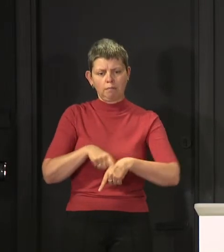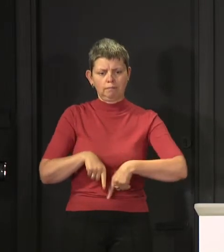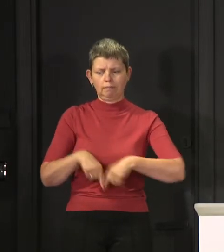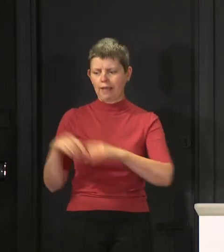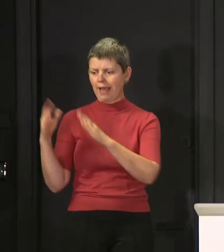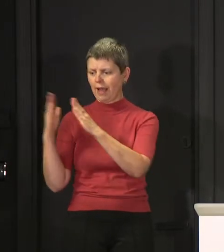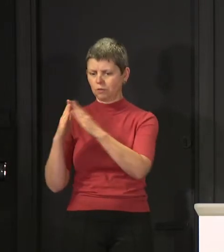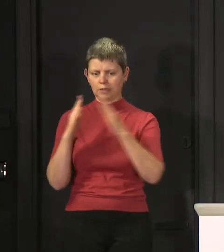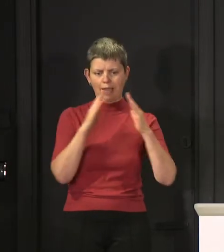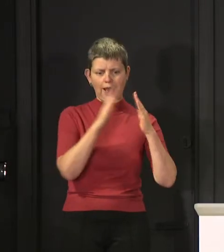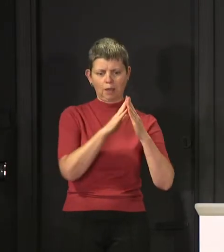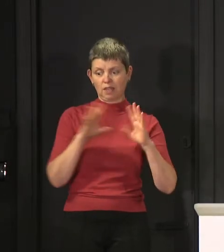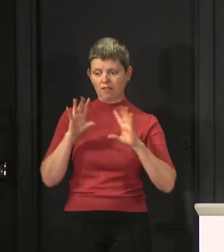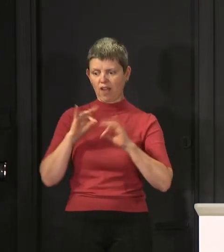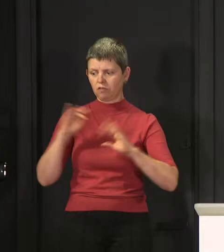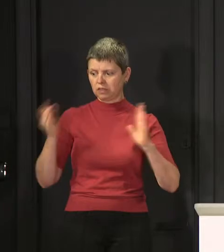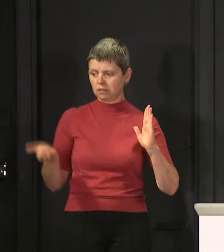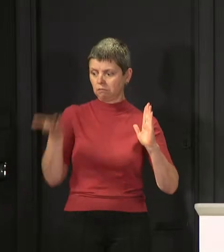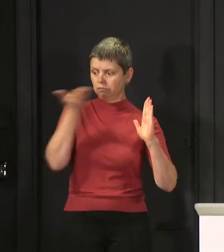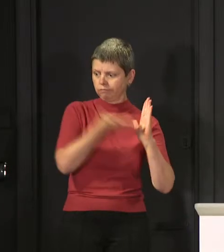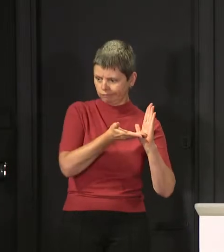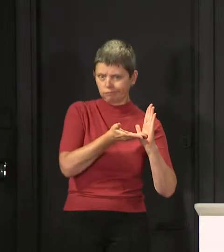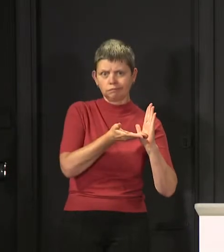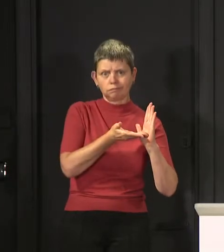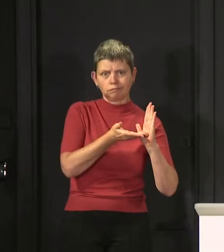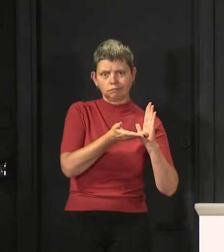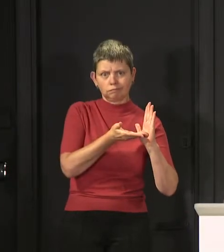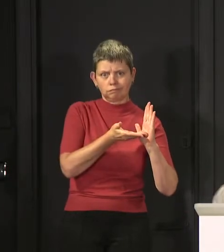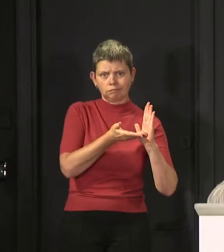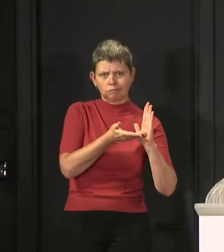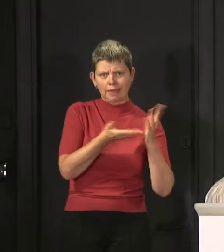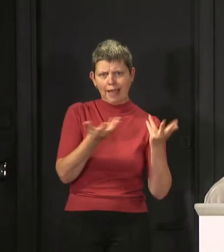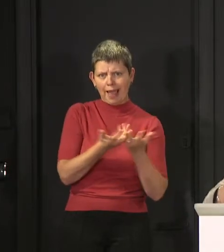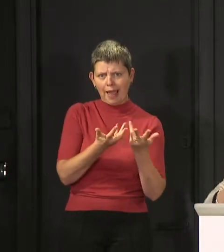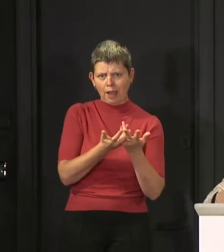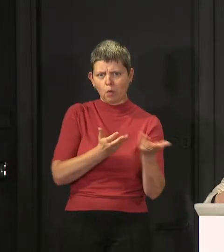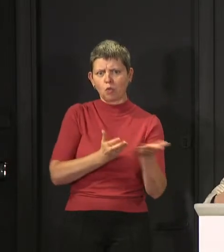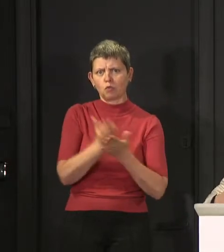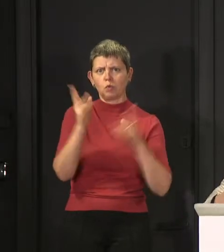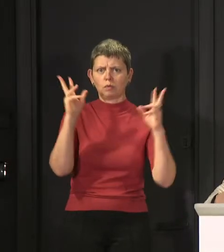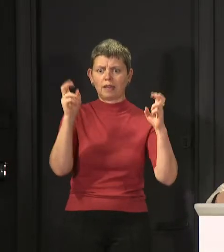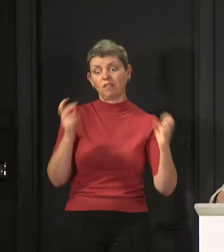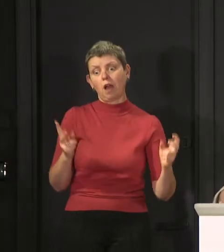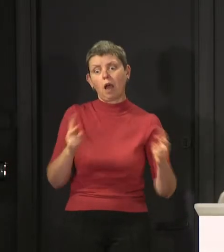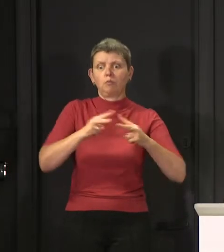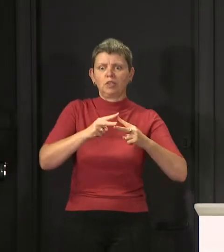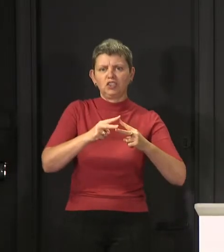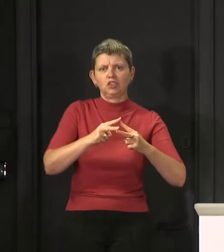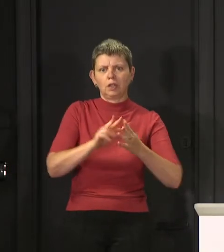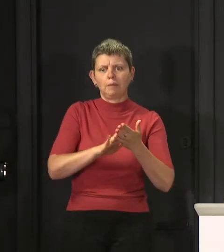from another, is because there have been bridges to jump across. The FACTS campaign is looking